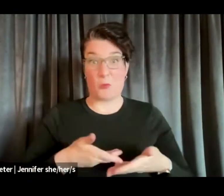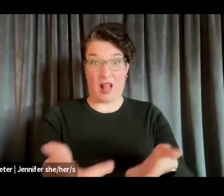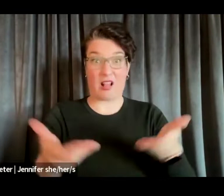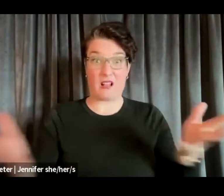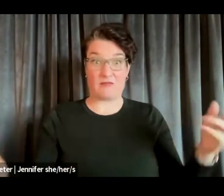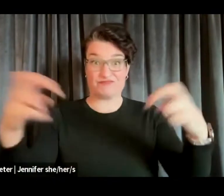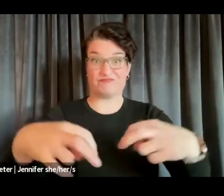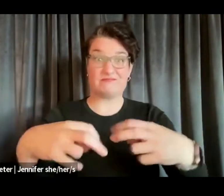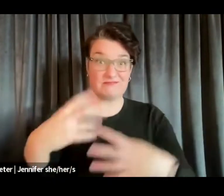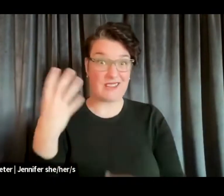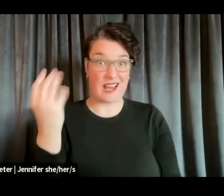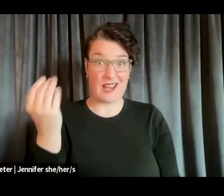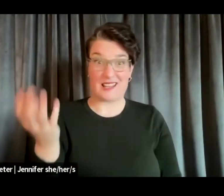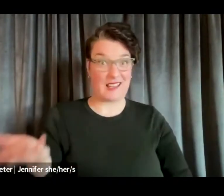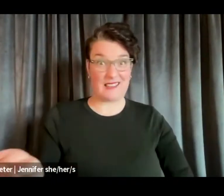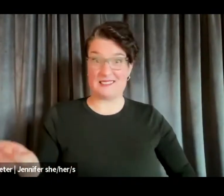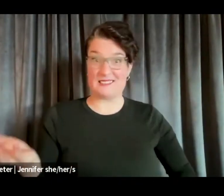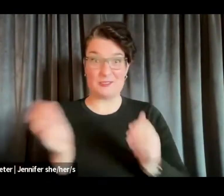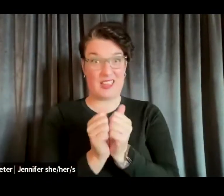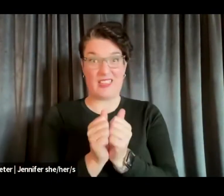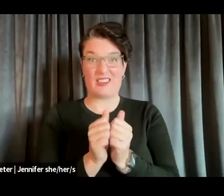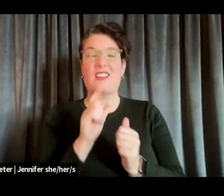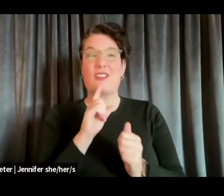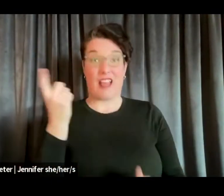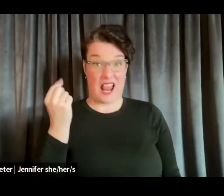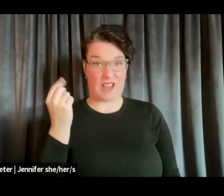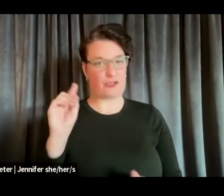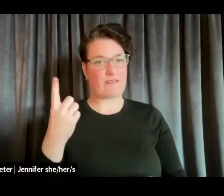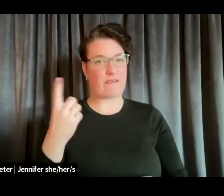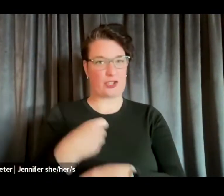And actually last year was the first year that I've lived in, in this house.